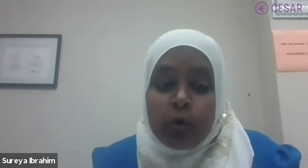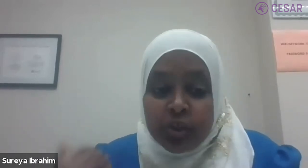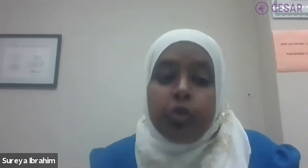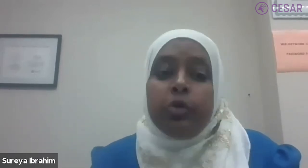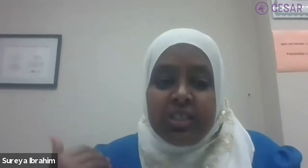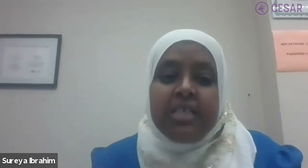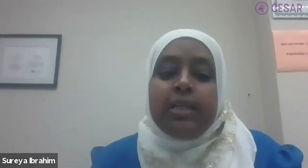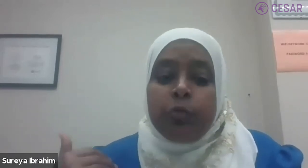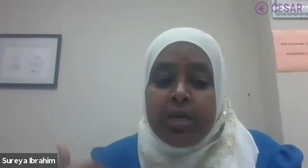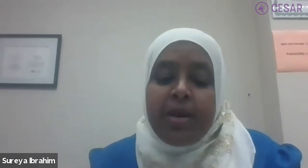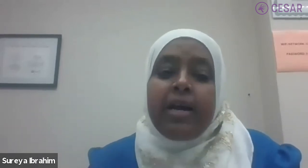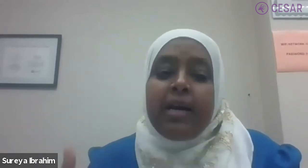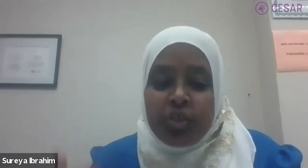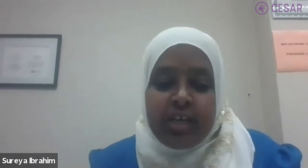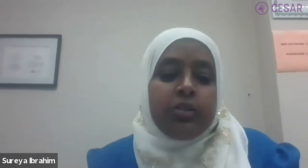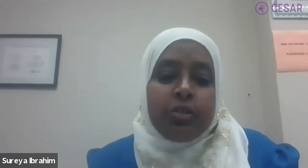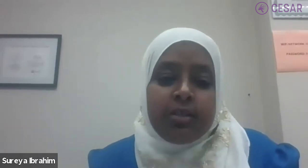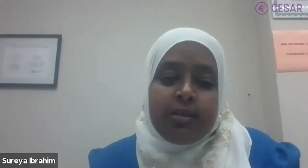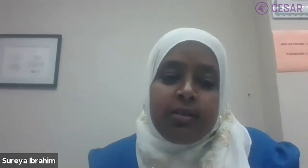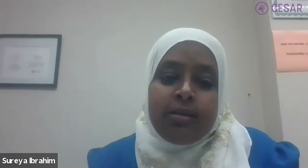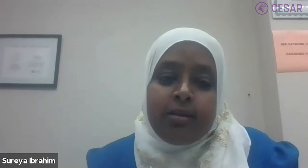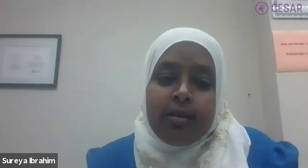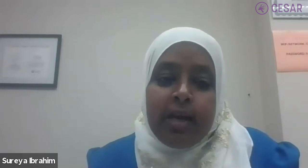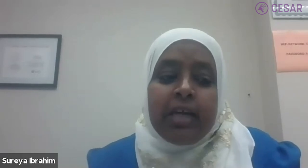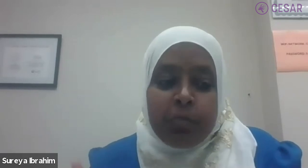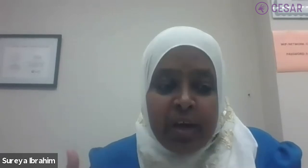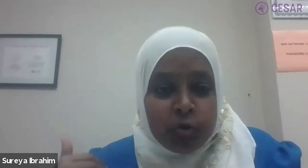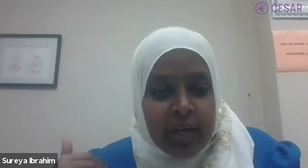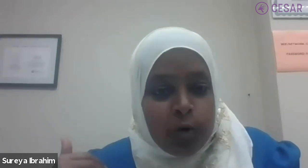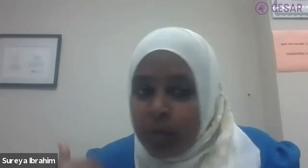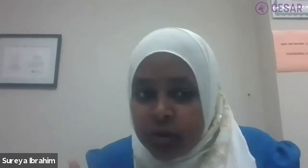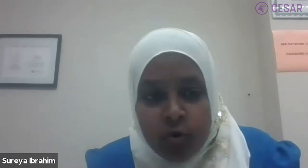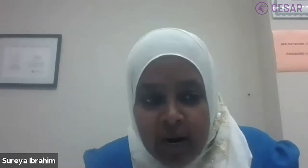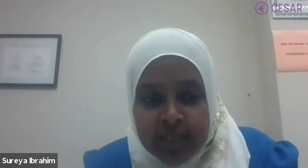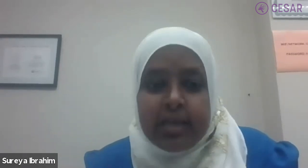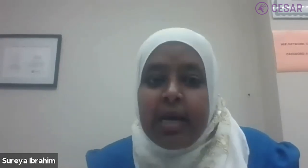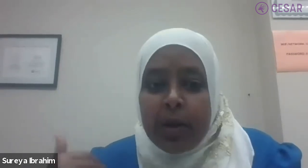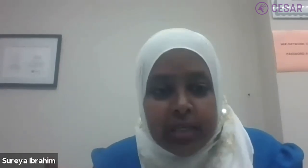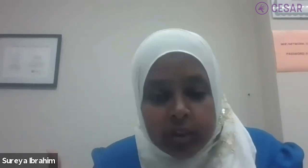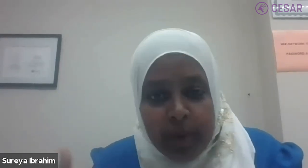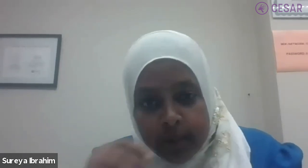continue until we make a change and let's make sure that nobody's going hungry and let's make